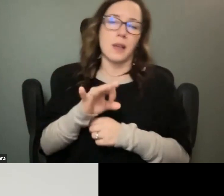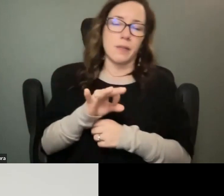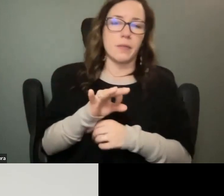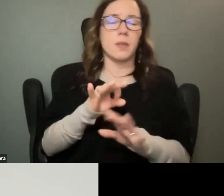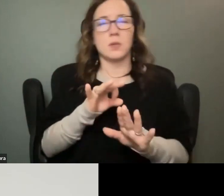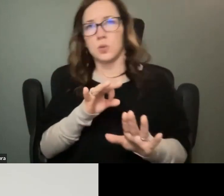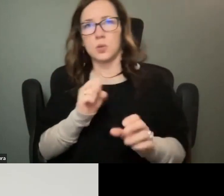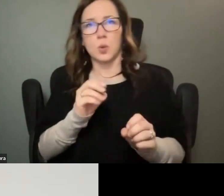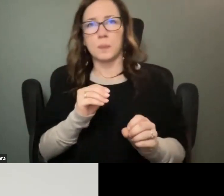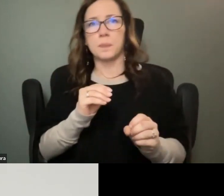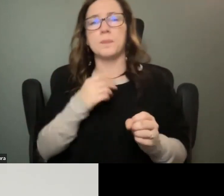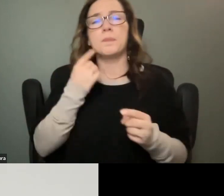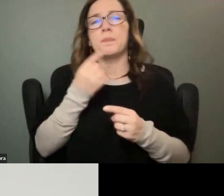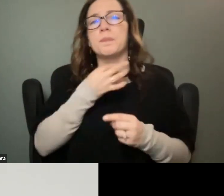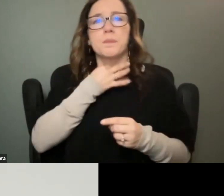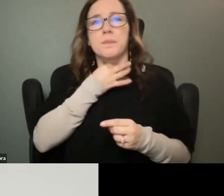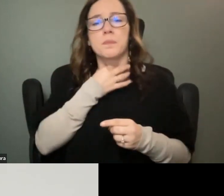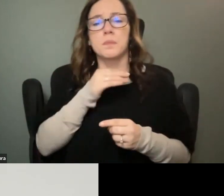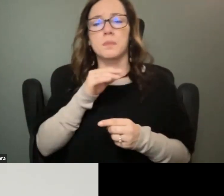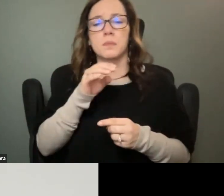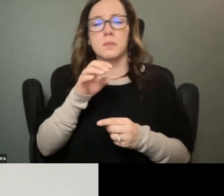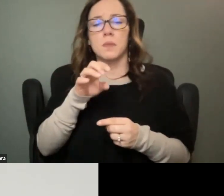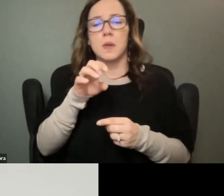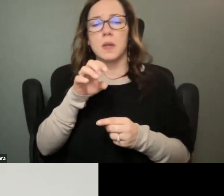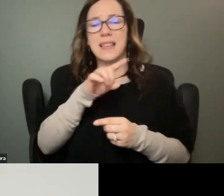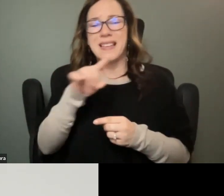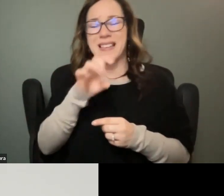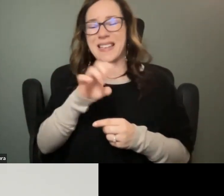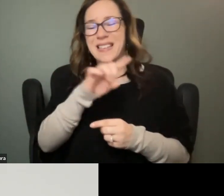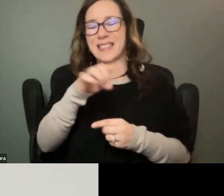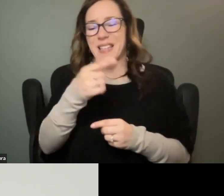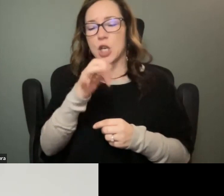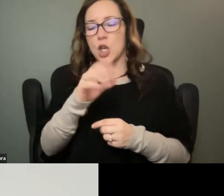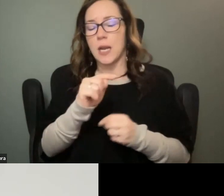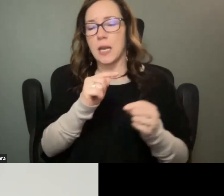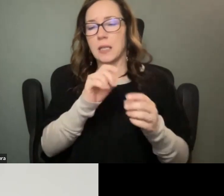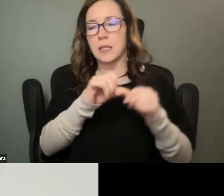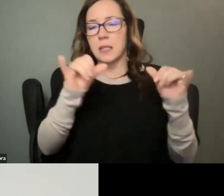wondering is it going to the EZGrant